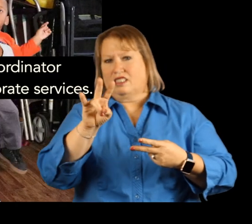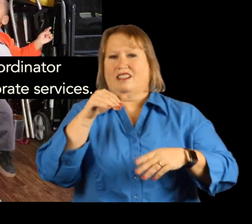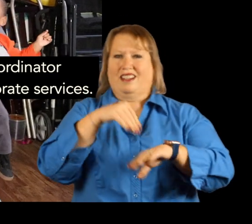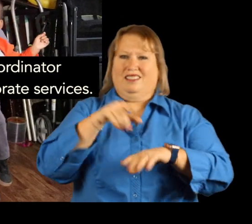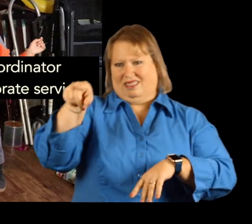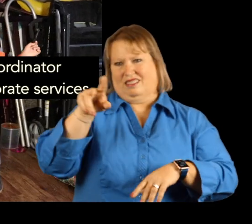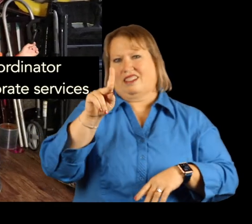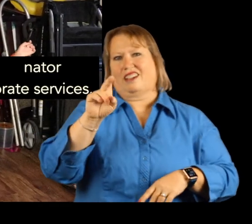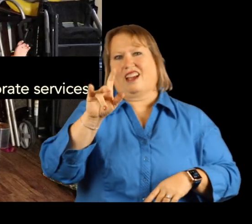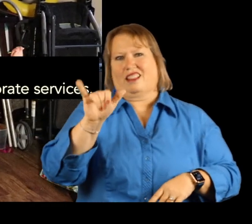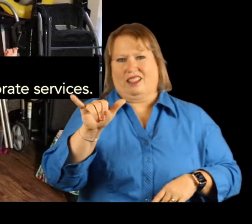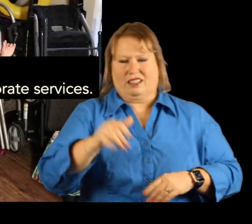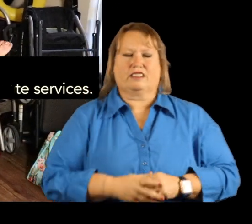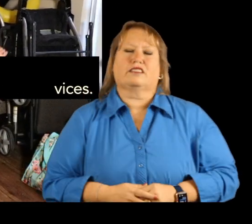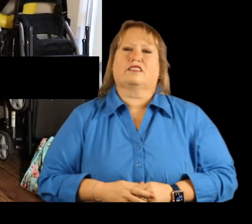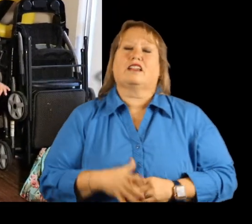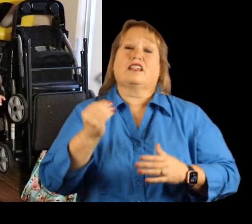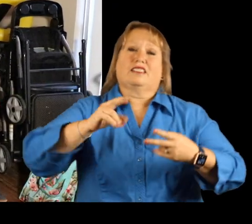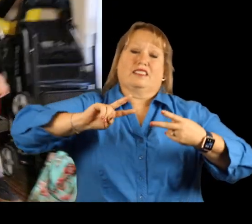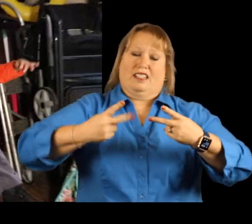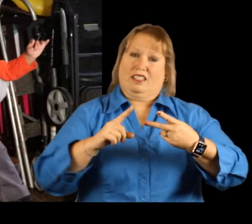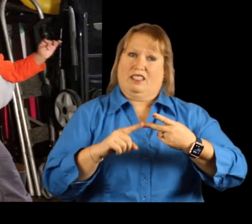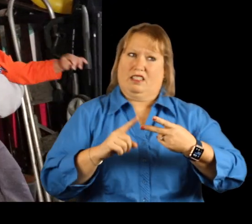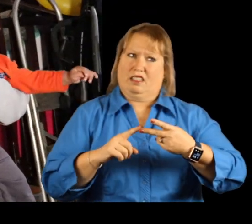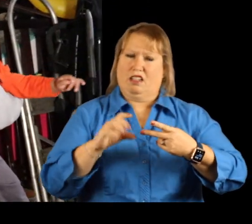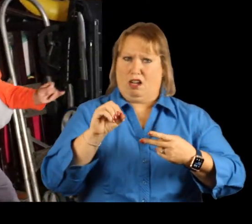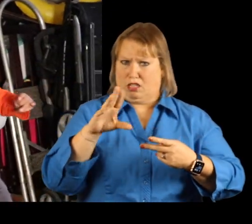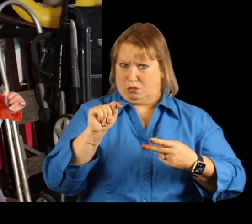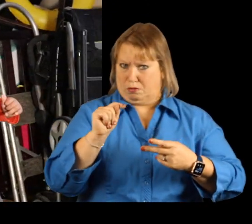Okay. And then the second one was in October.